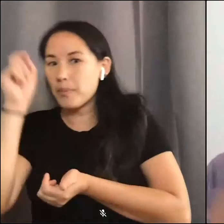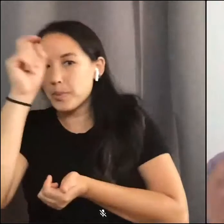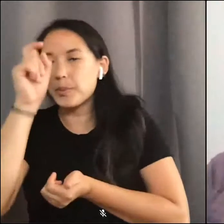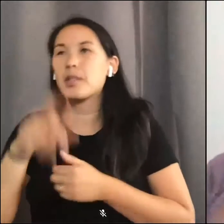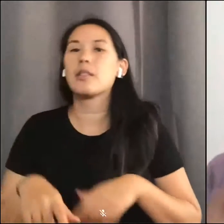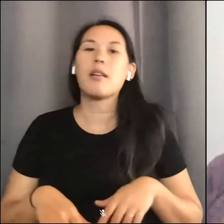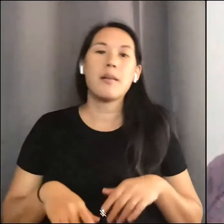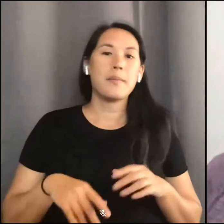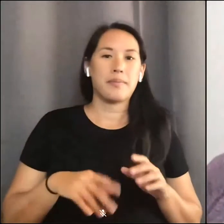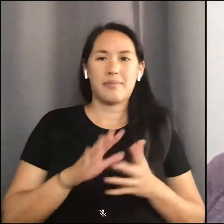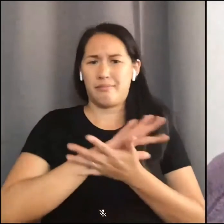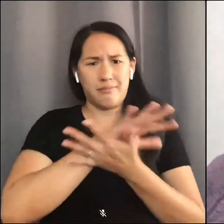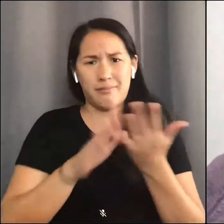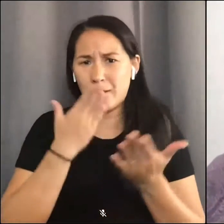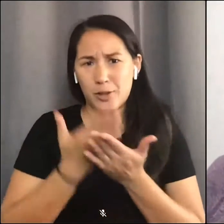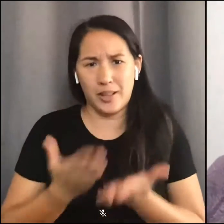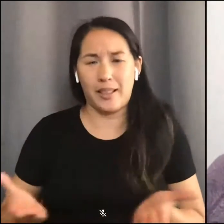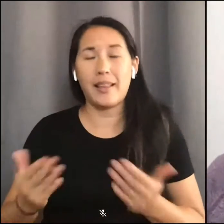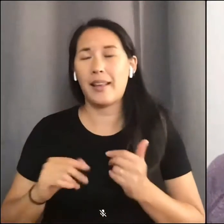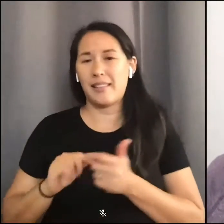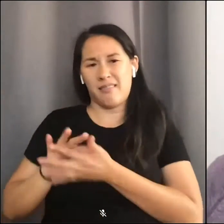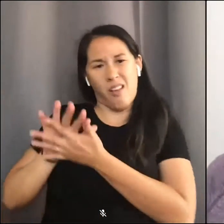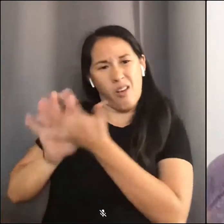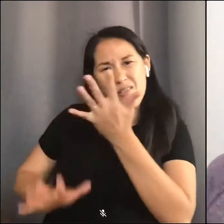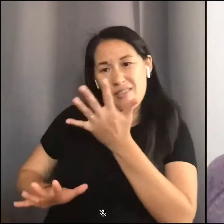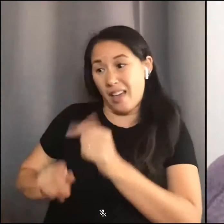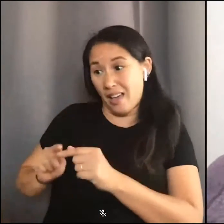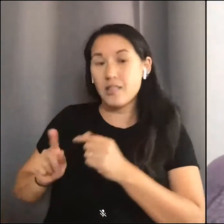and all these good things that we do so that when something like a pandemic hits